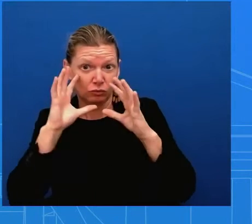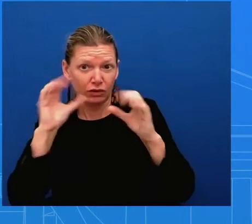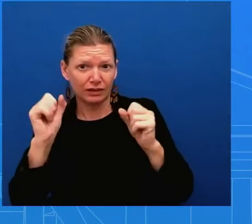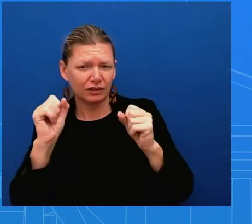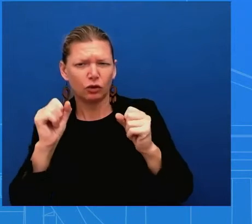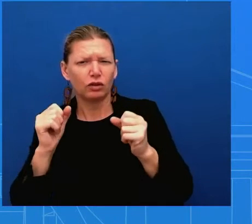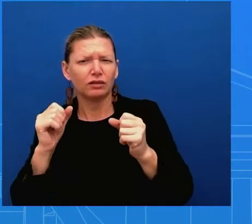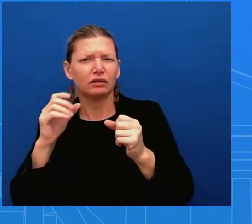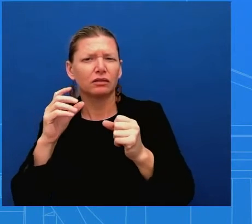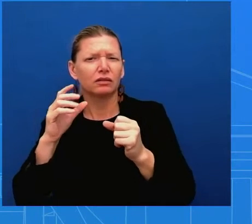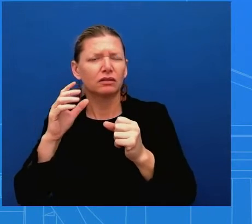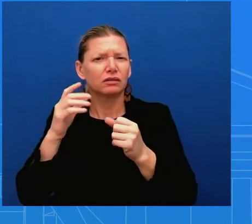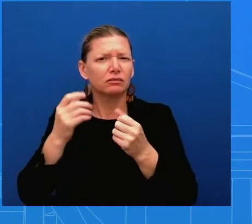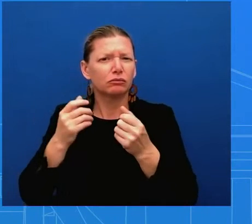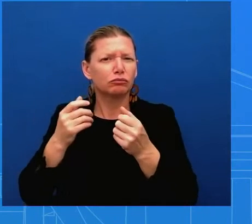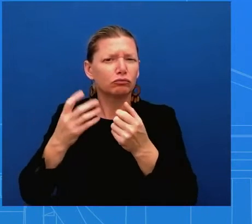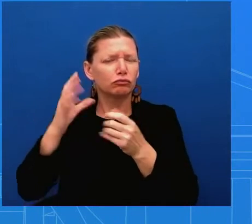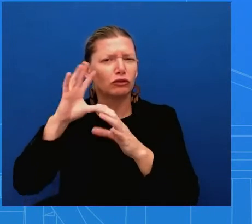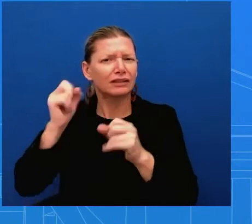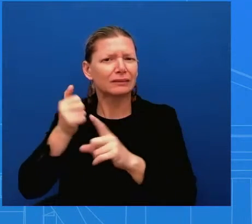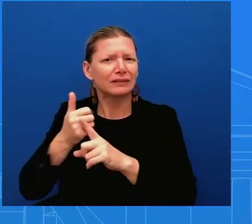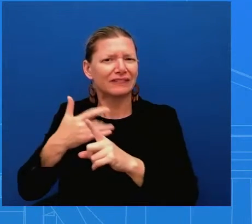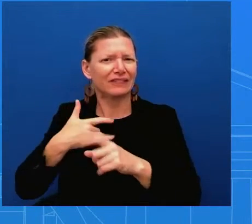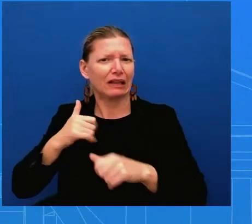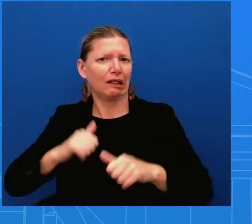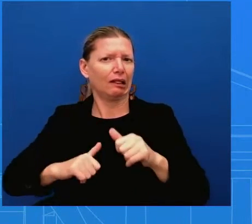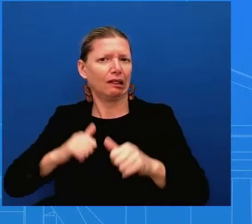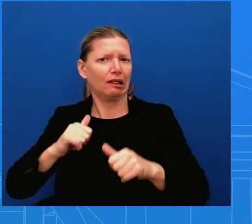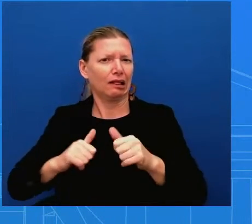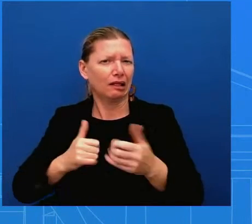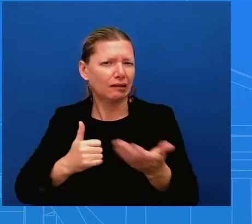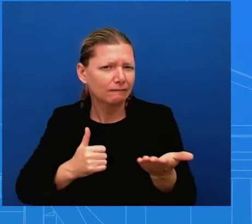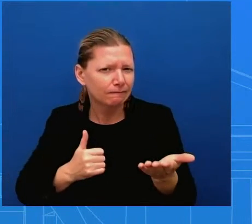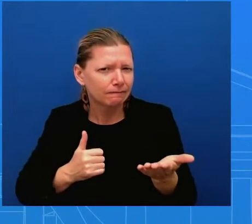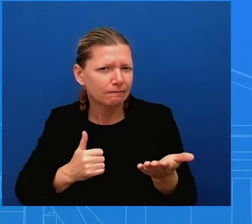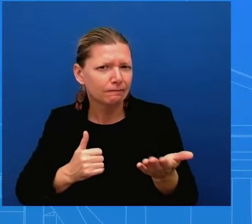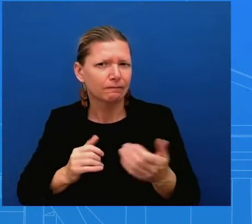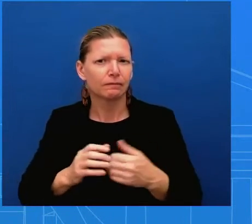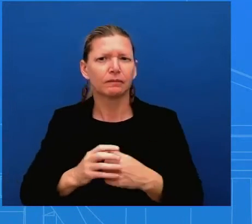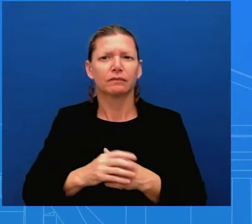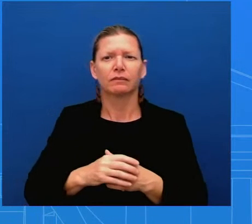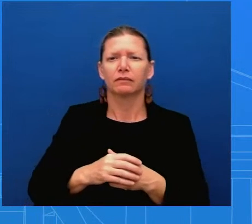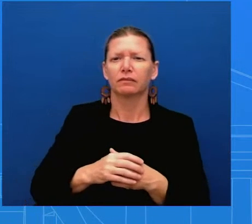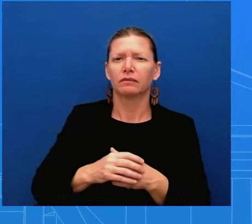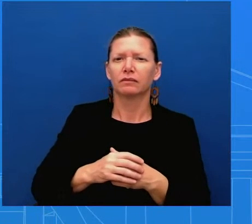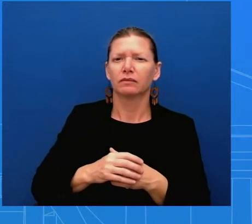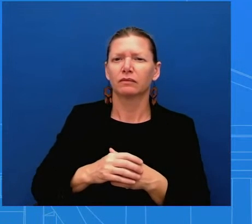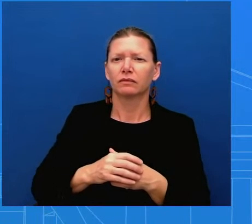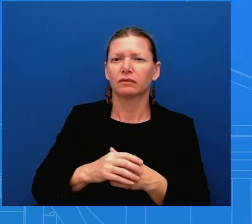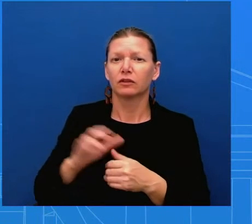that the State Department sent to the Congress? Ms. Jean-Pierre: I mean, I think Jake spoke to that. And he talked about the findings of the report,